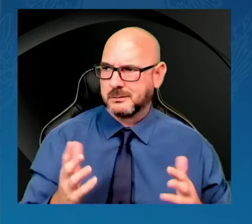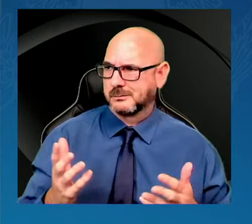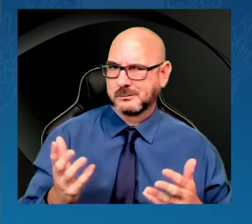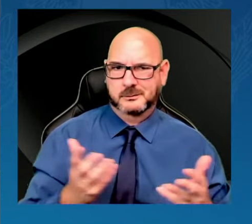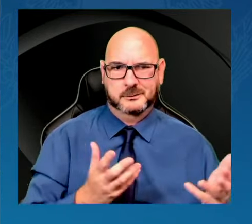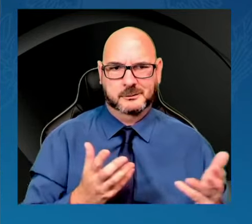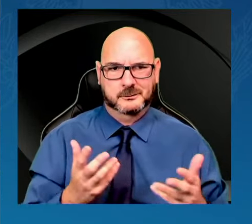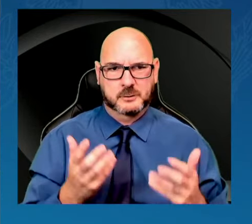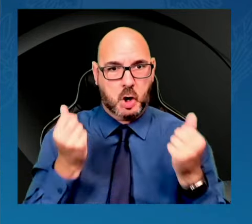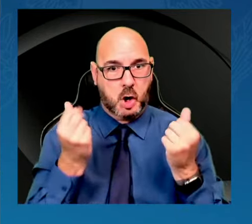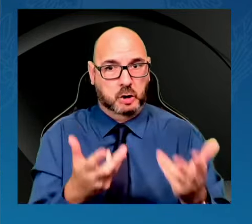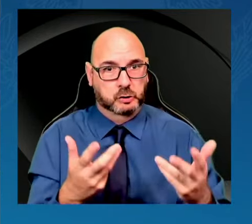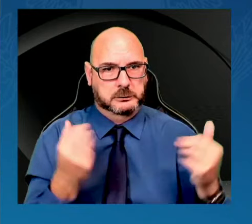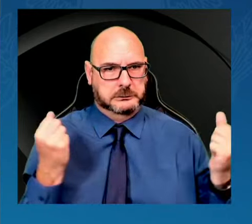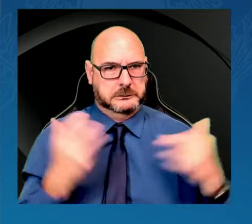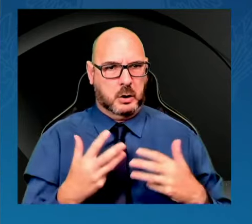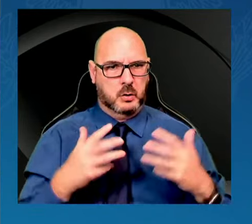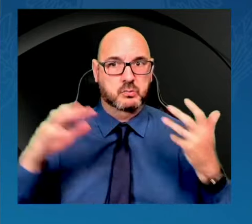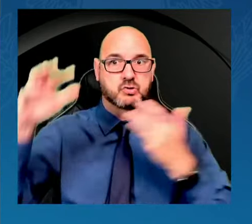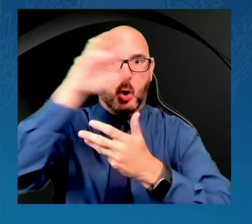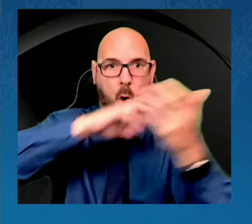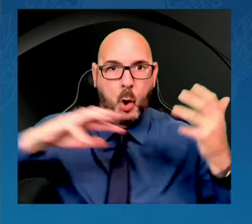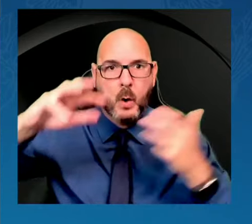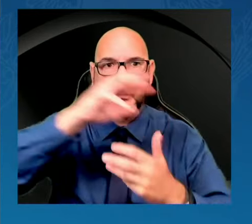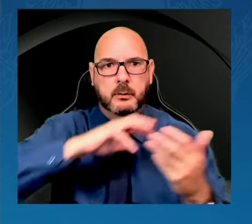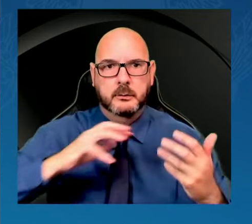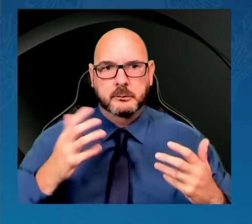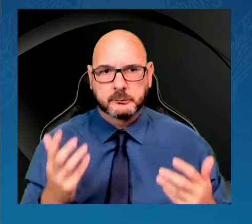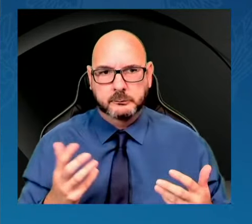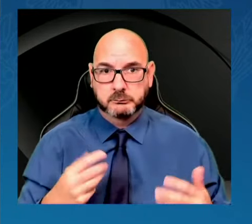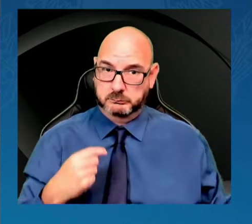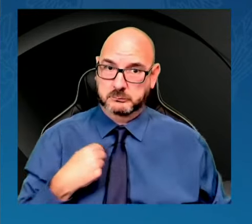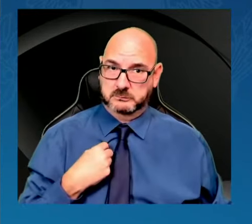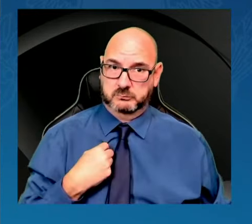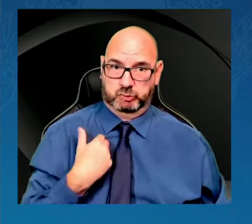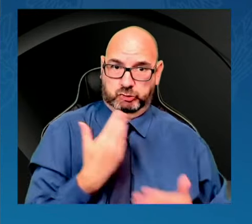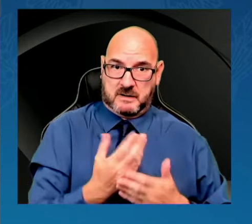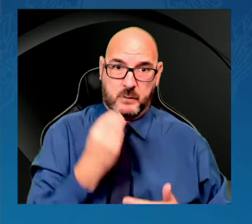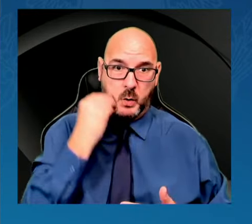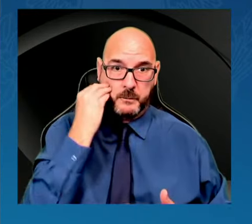And then, when I came home to my house in Boulder, Colorado,